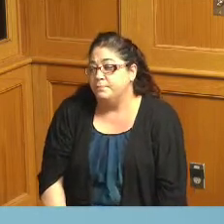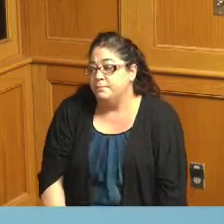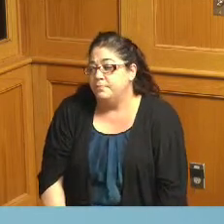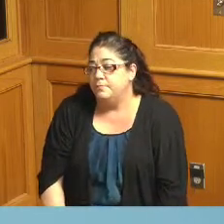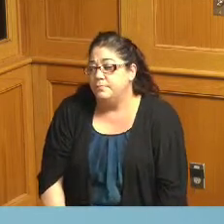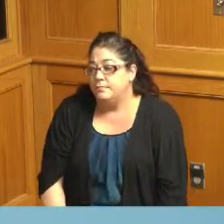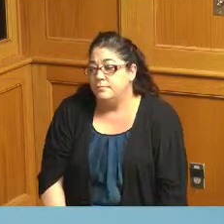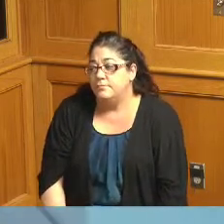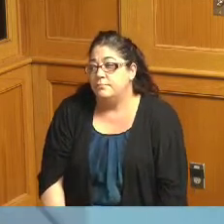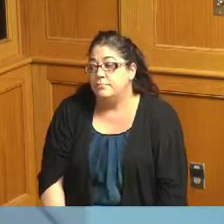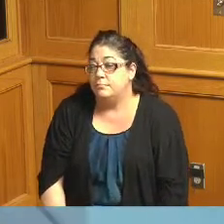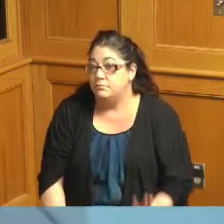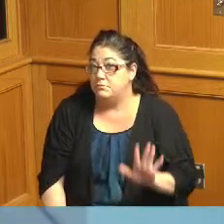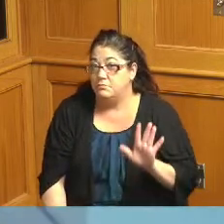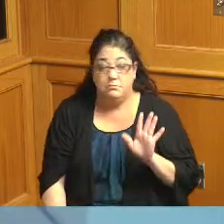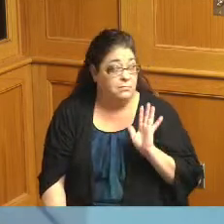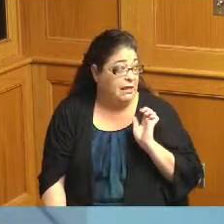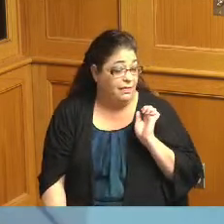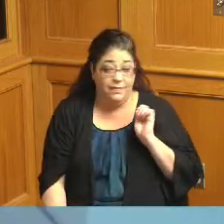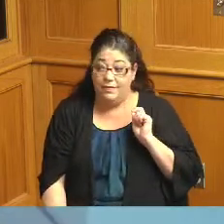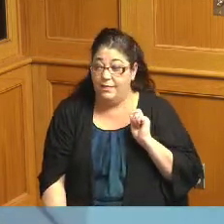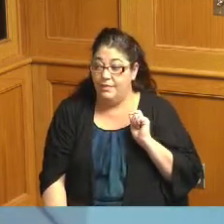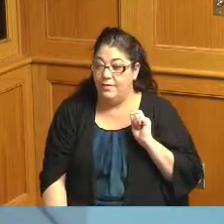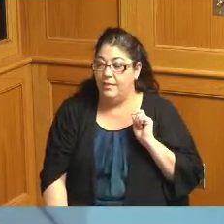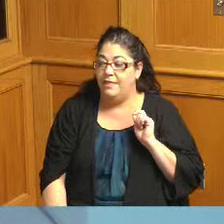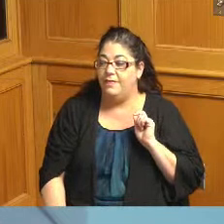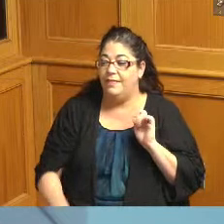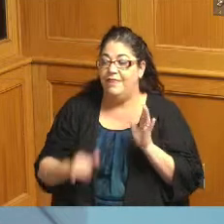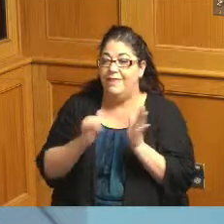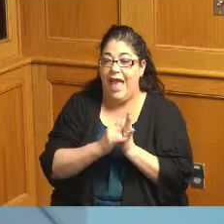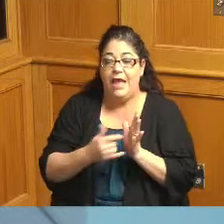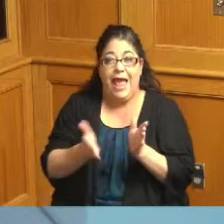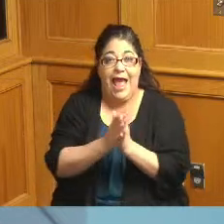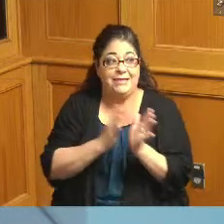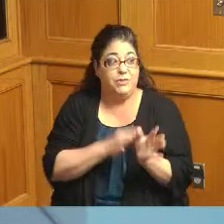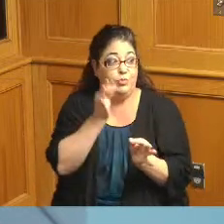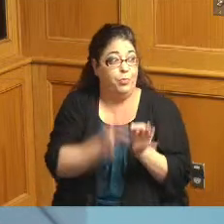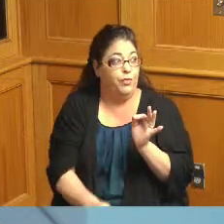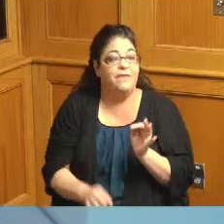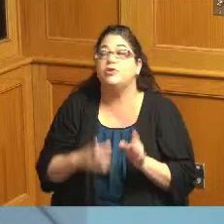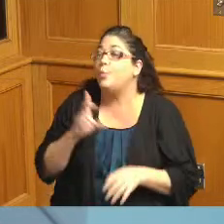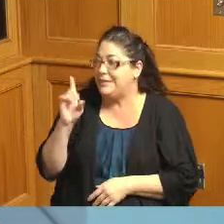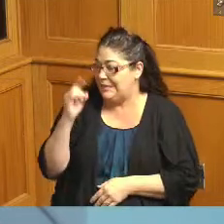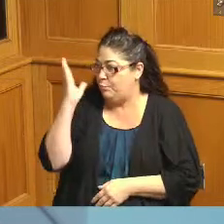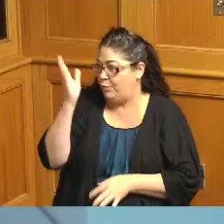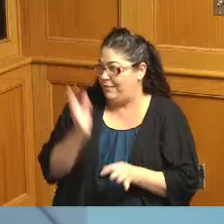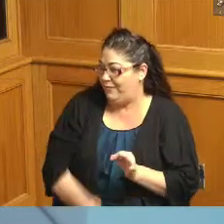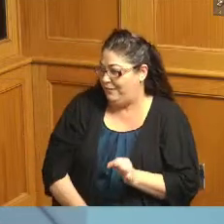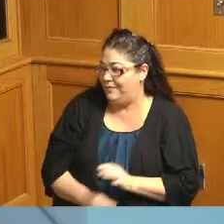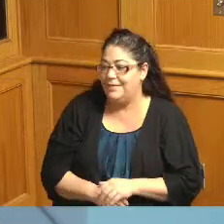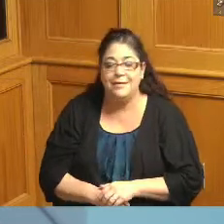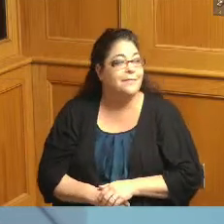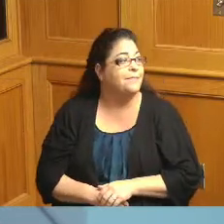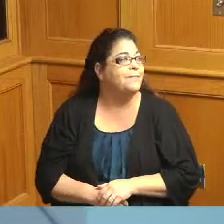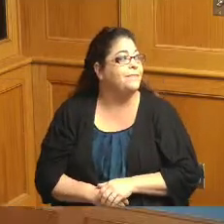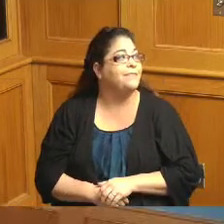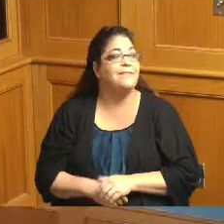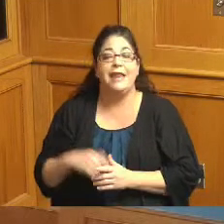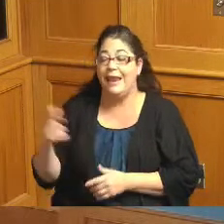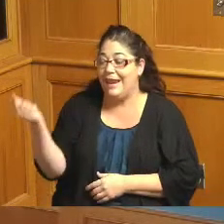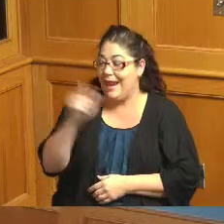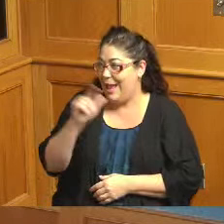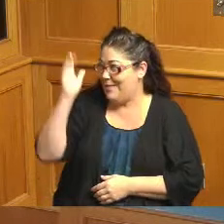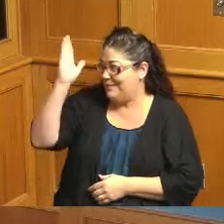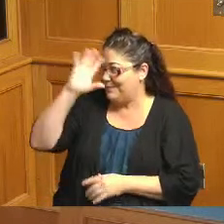and that we were asked to be brief so we are brief but we are of course happy to answer but